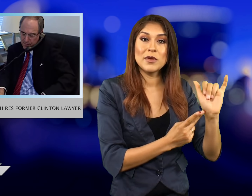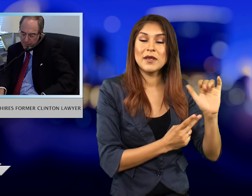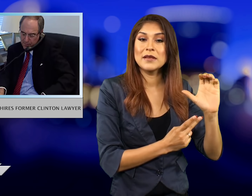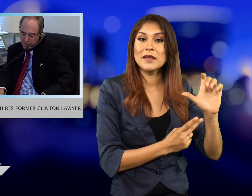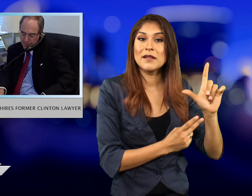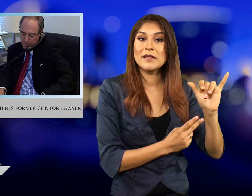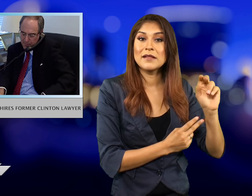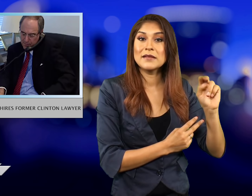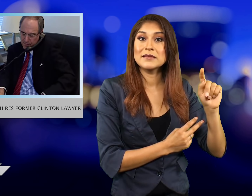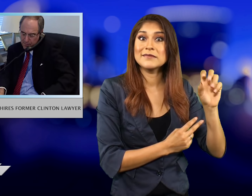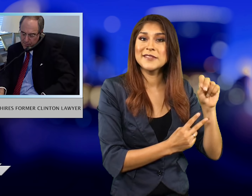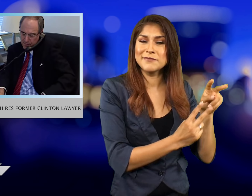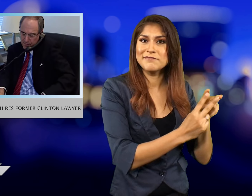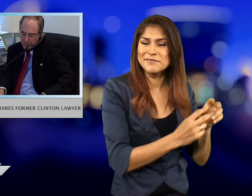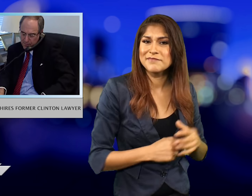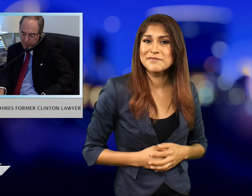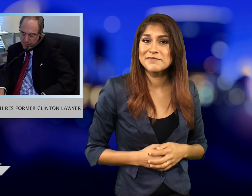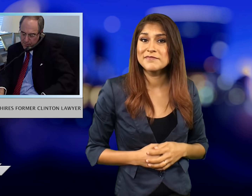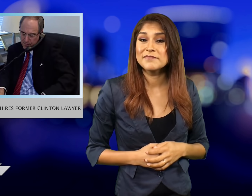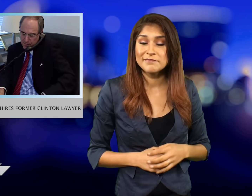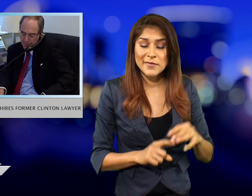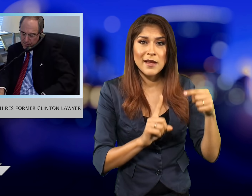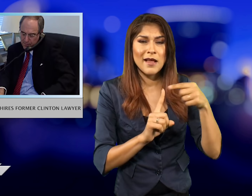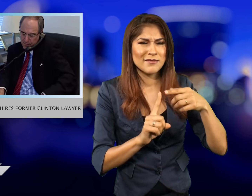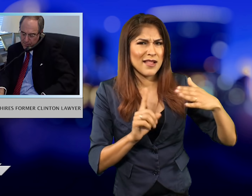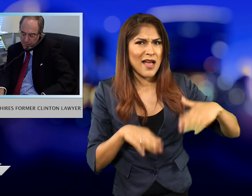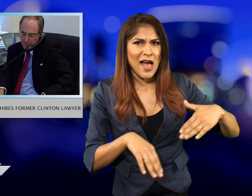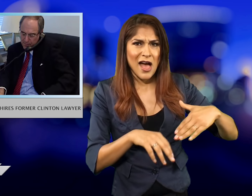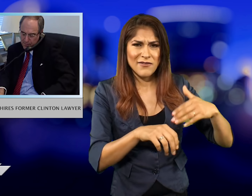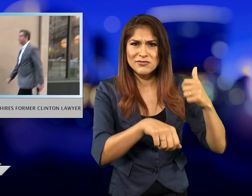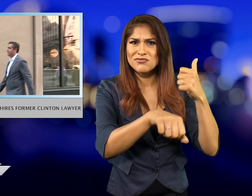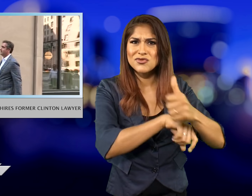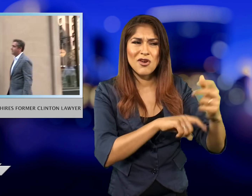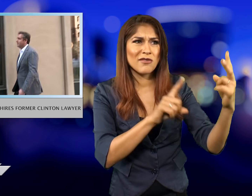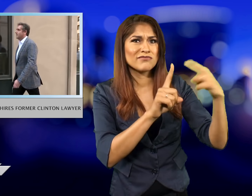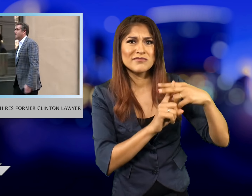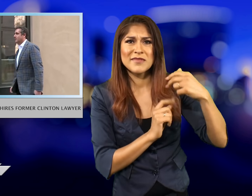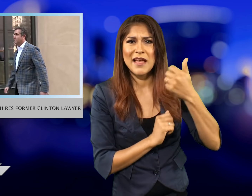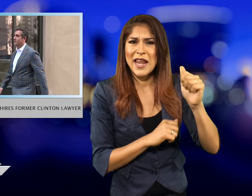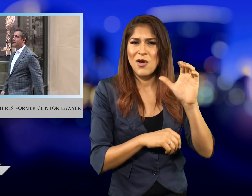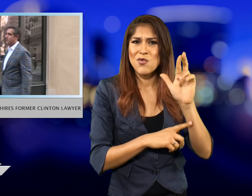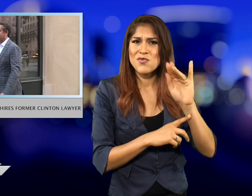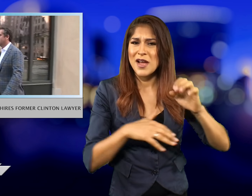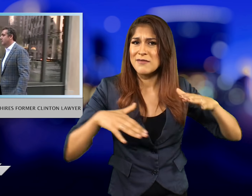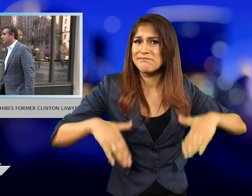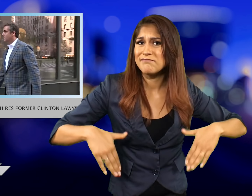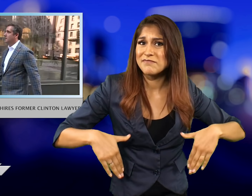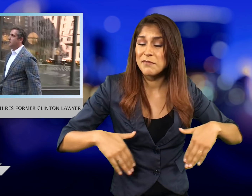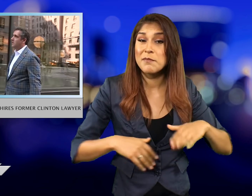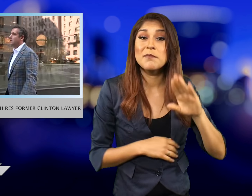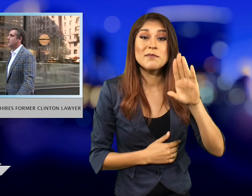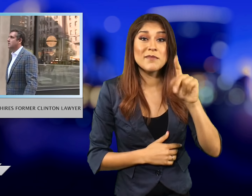and Hillary Clinton. Cohen has not yet been charged with a crime.